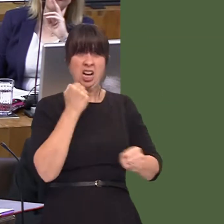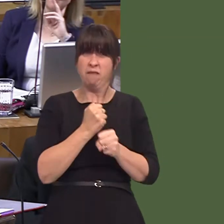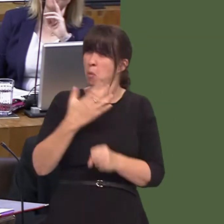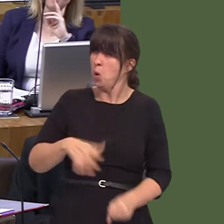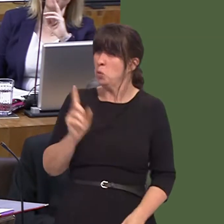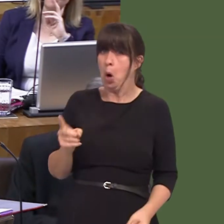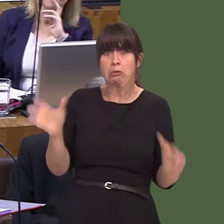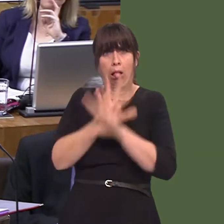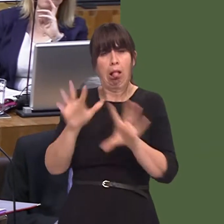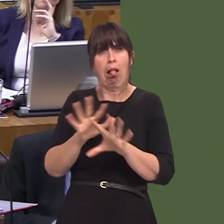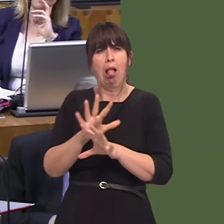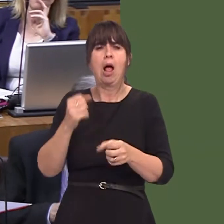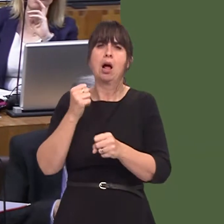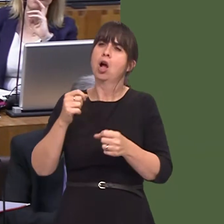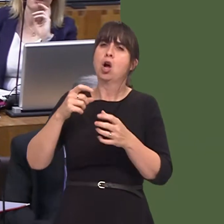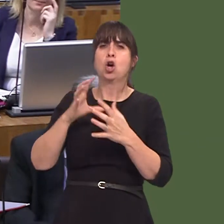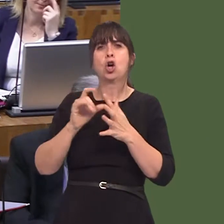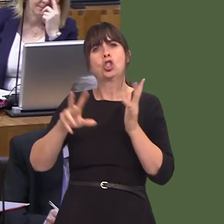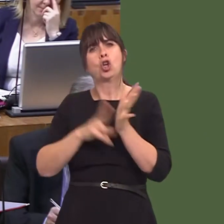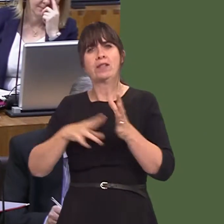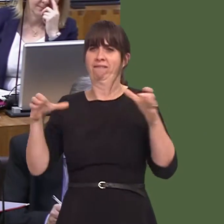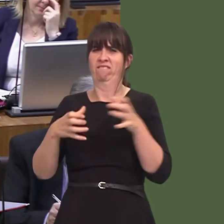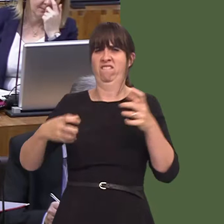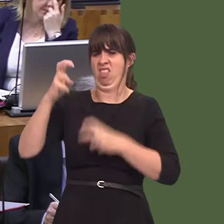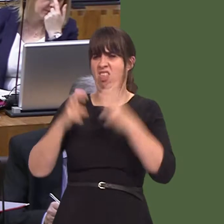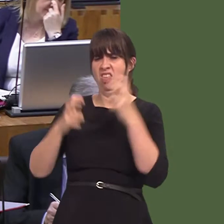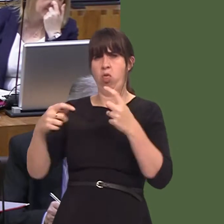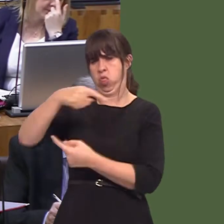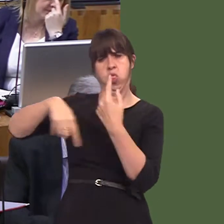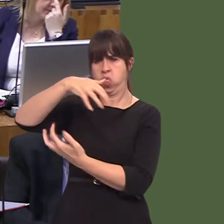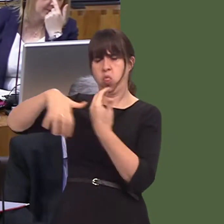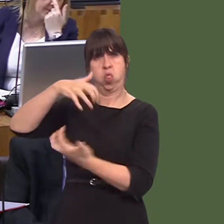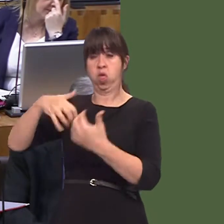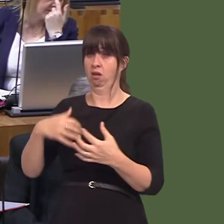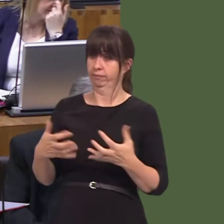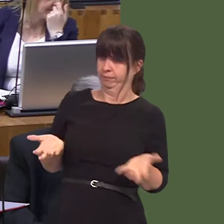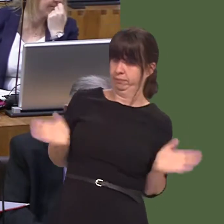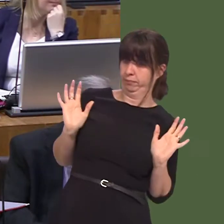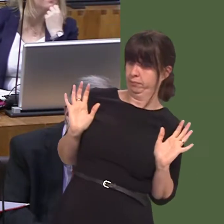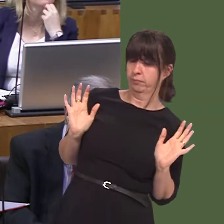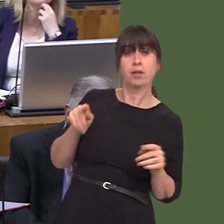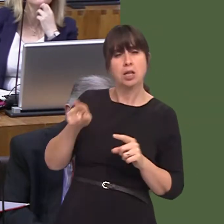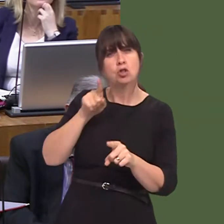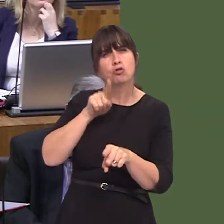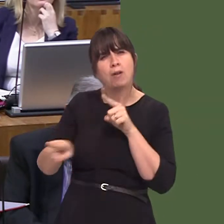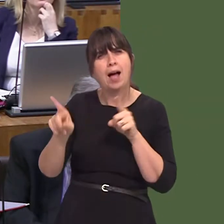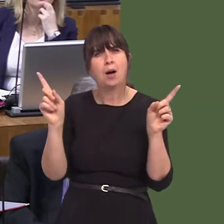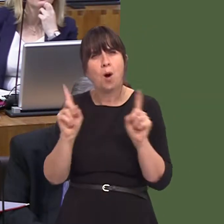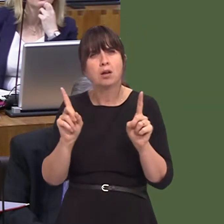They have spent more time fighting with each other. Weíve no idea ofó. The only thing we know is that theyíre doing their level best to deprive this institution